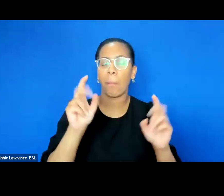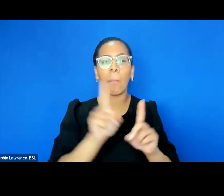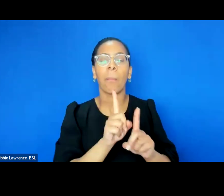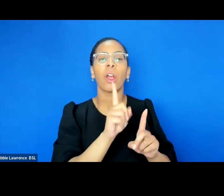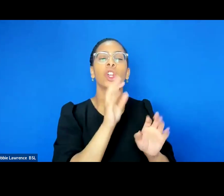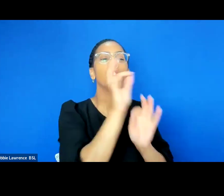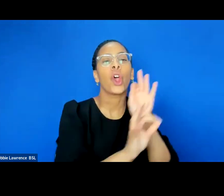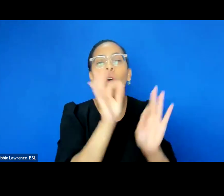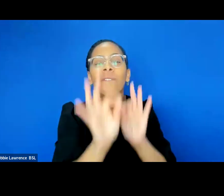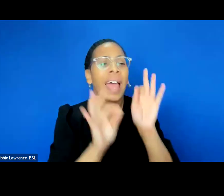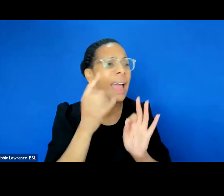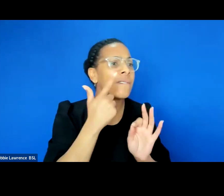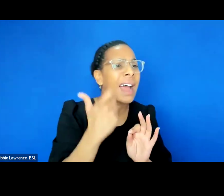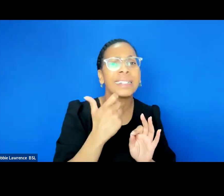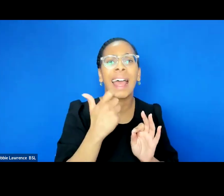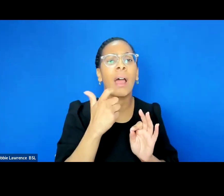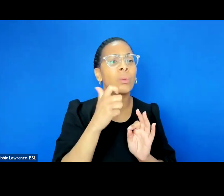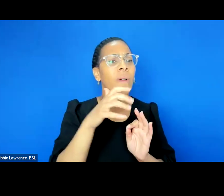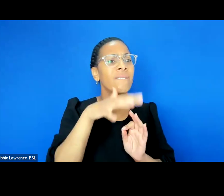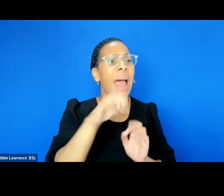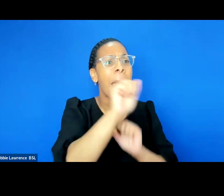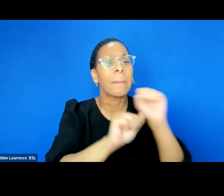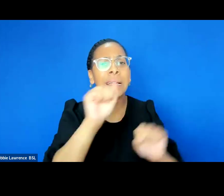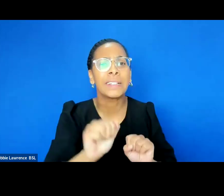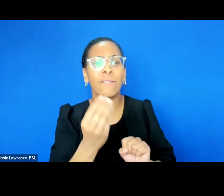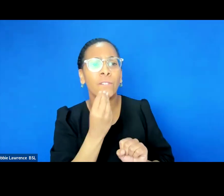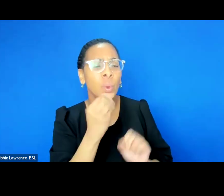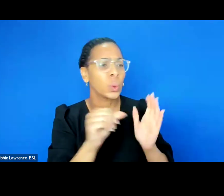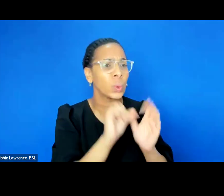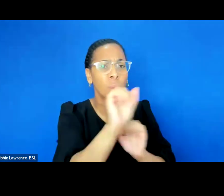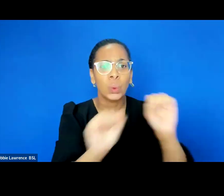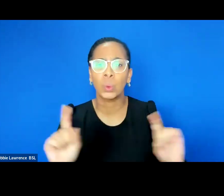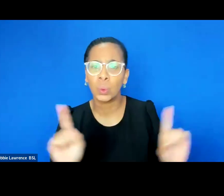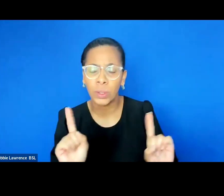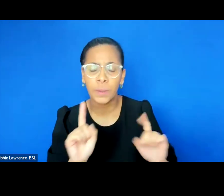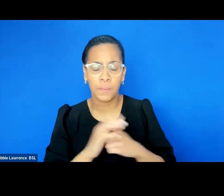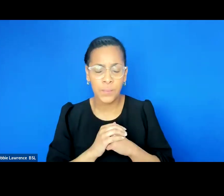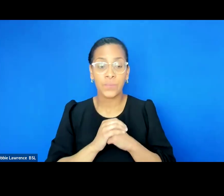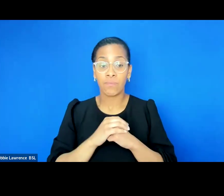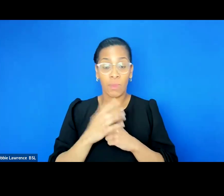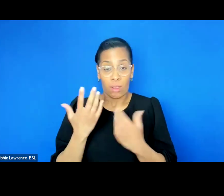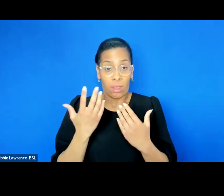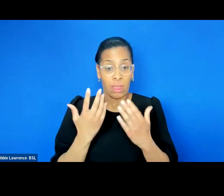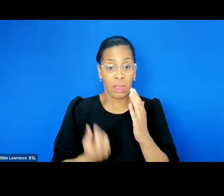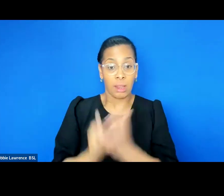of rural families. One day I overheard a conversation that we couldn't send an